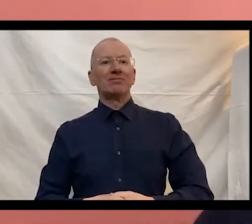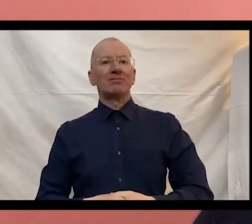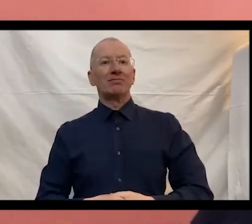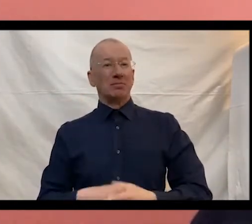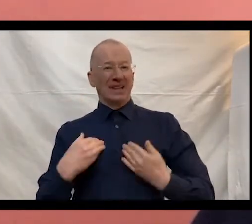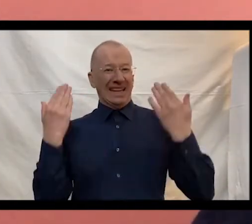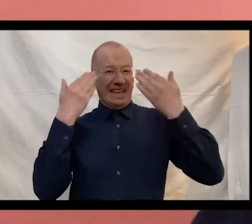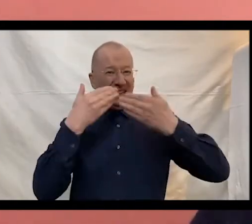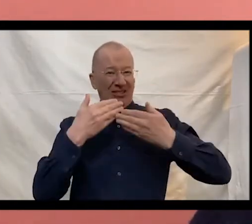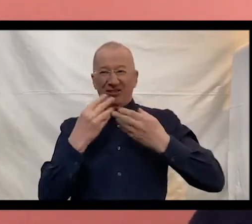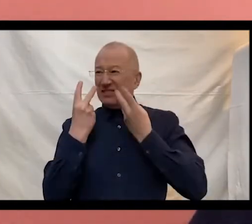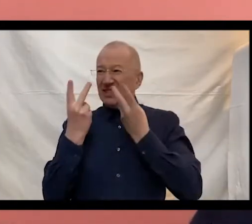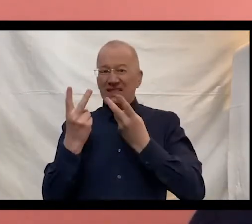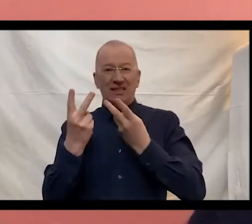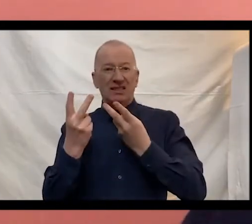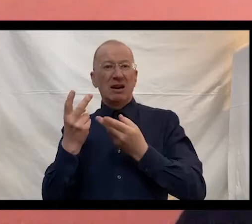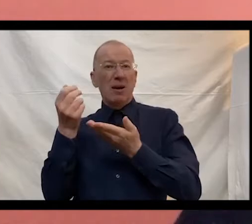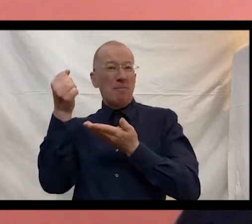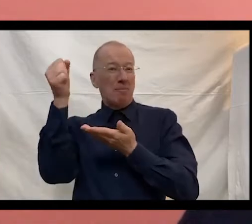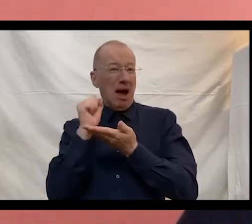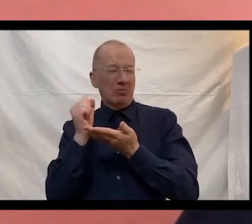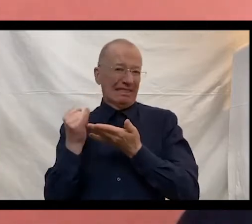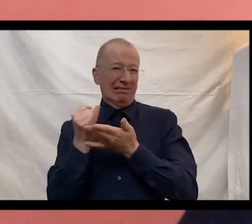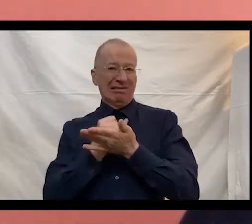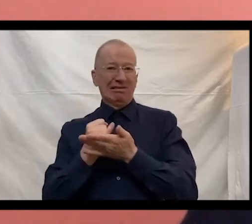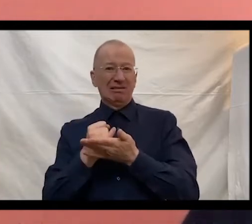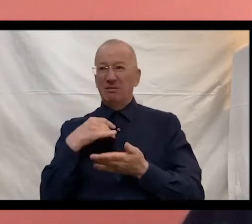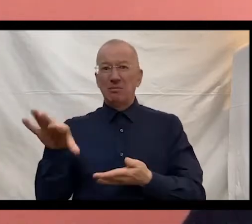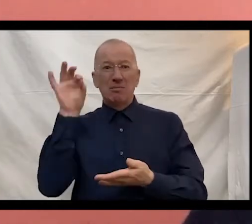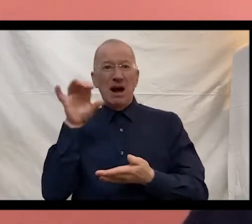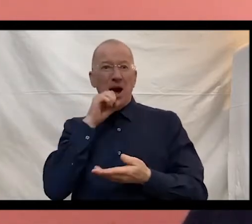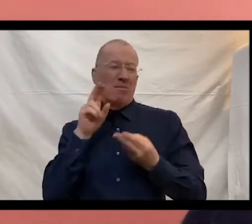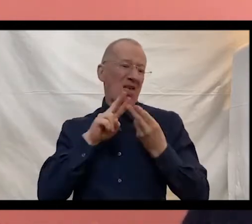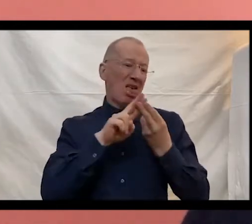My evening visits to dingy pubs, the men brought home and loved for an hour,